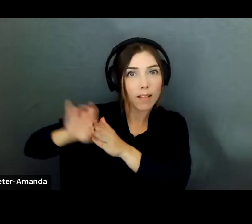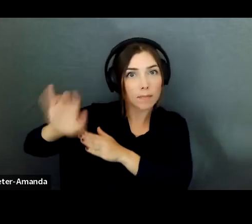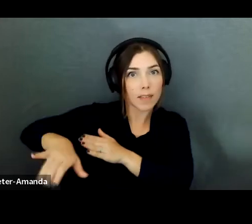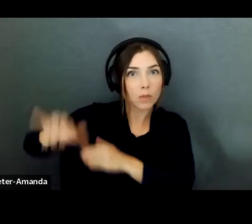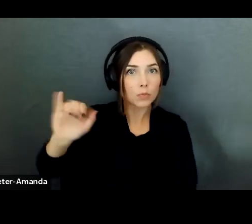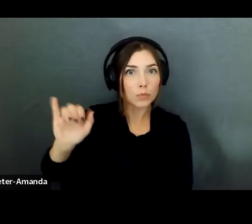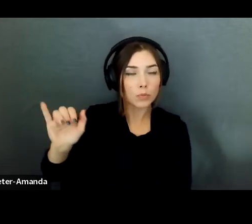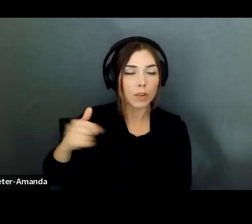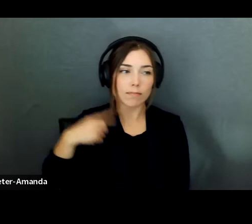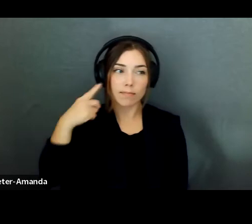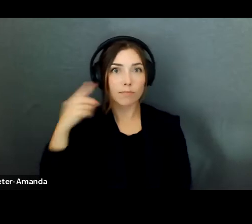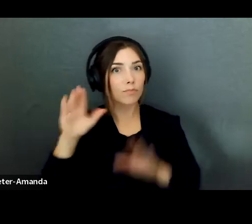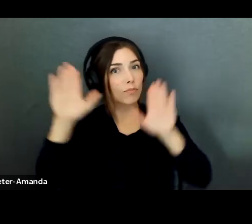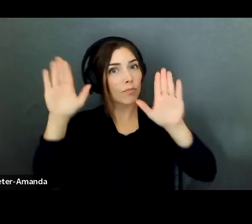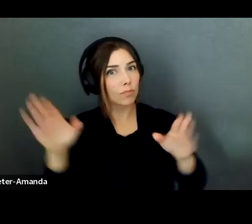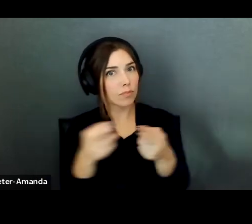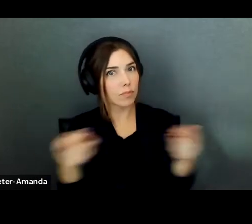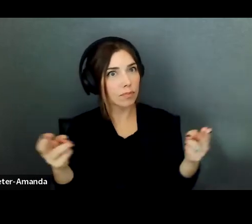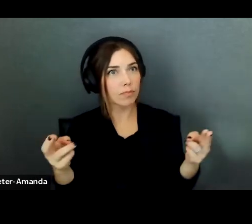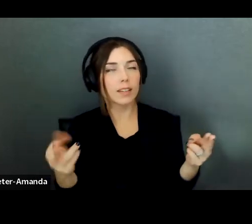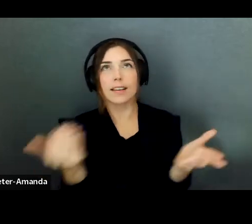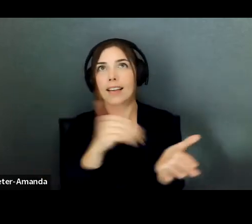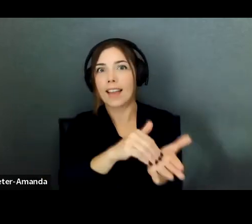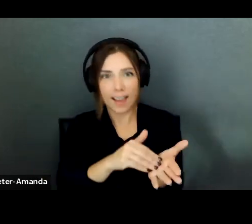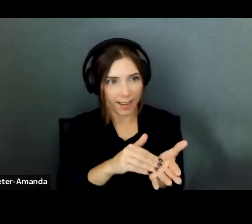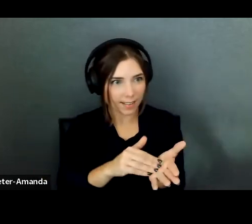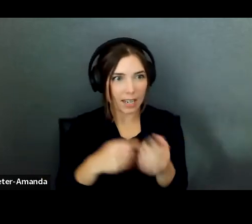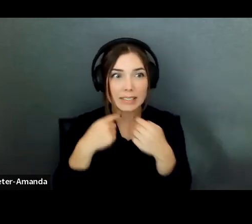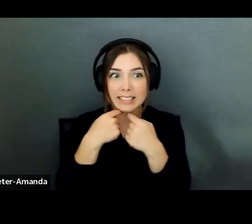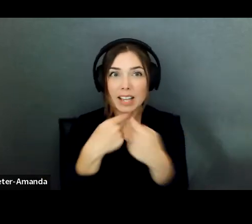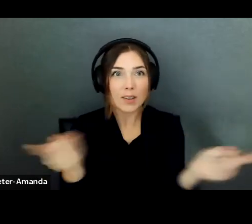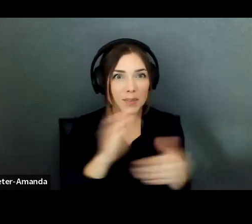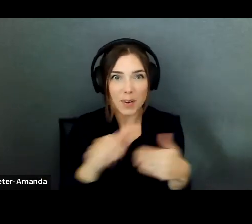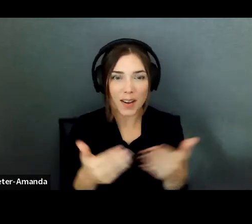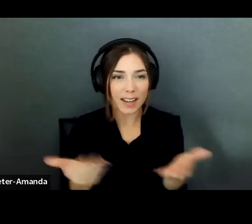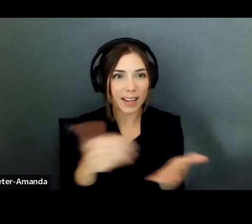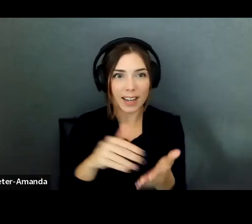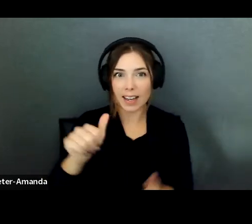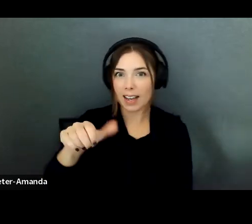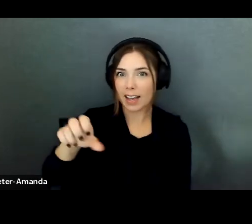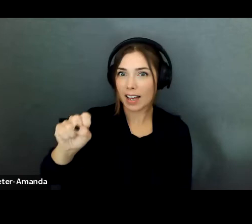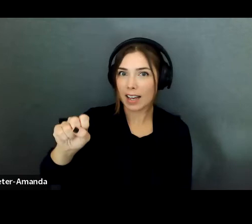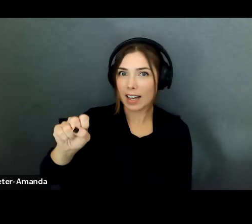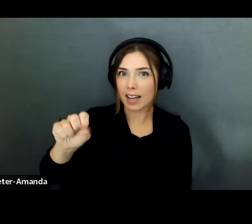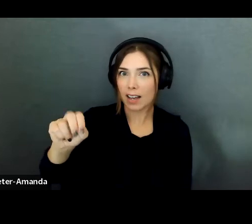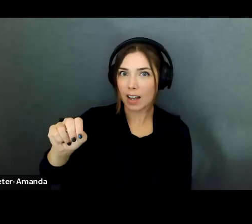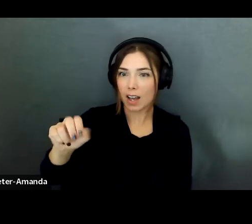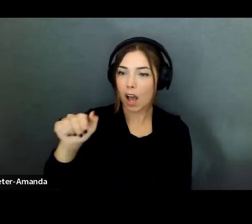I would say again and express to everyone here is the u ad ASAN is phenomenal.